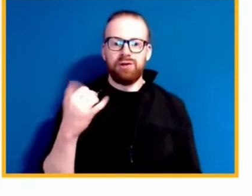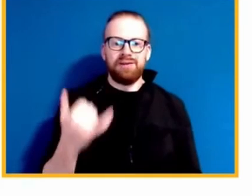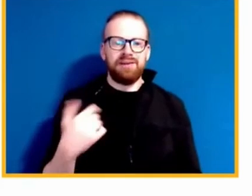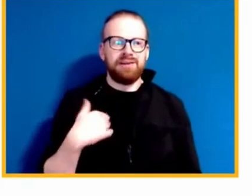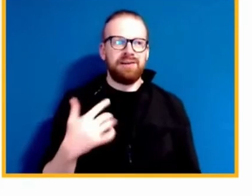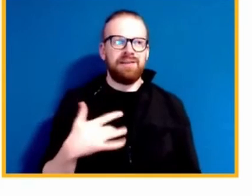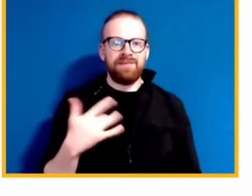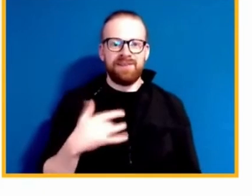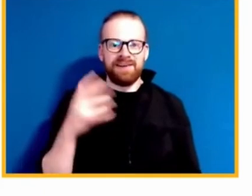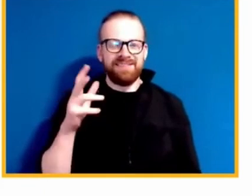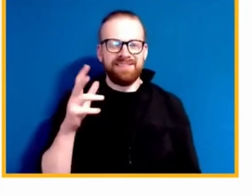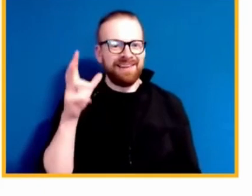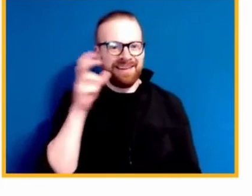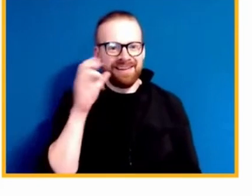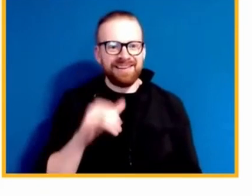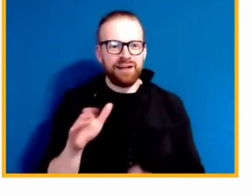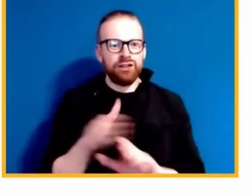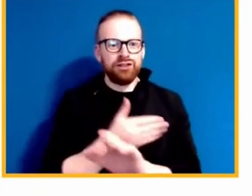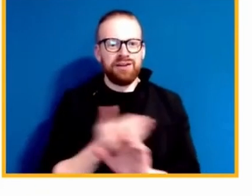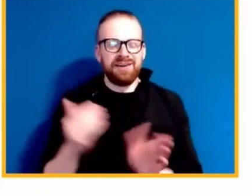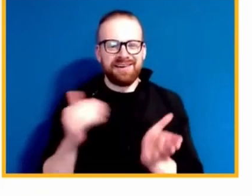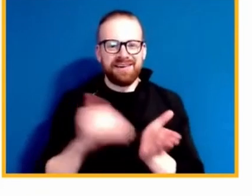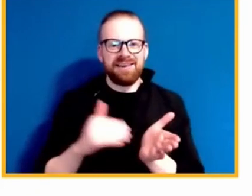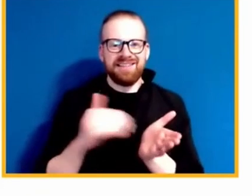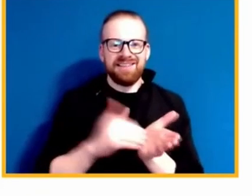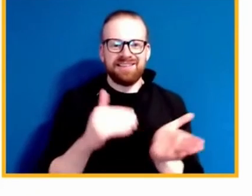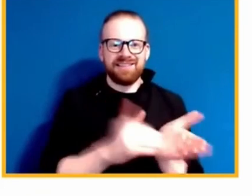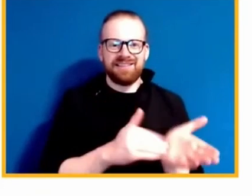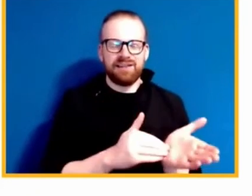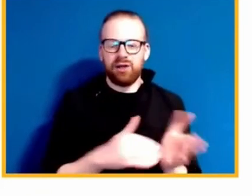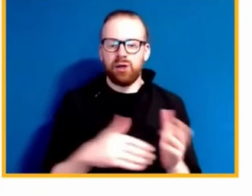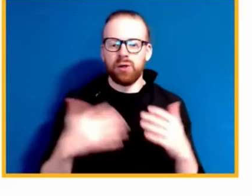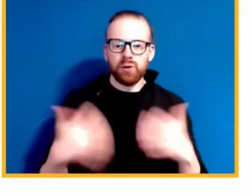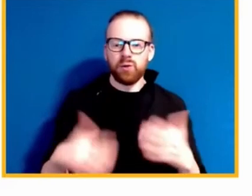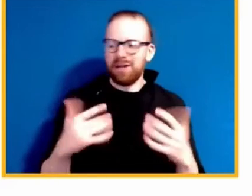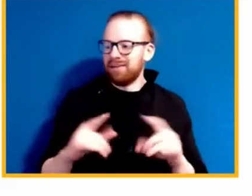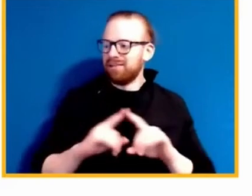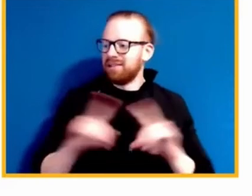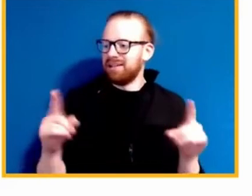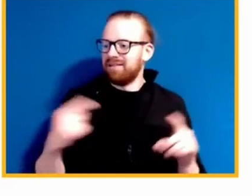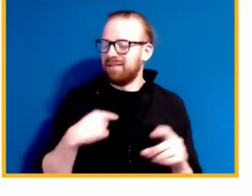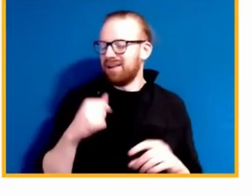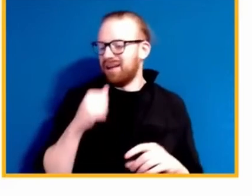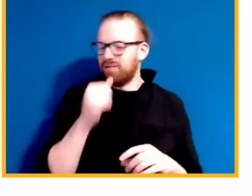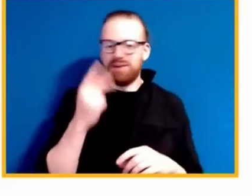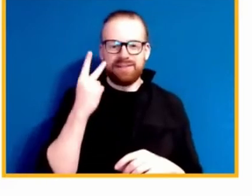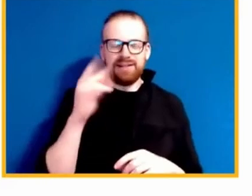to like listen to that song over and over again but wow, that was something different, that I don't think I've personally seen before